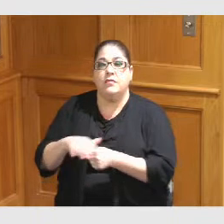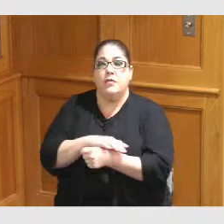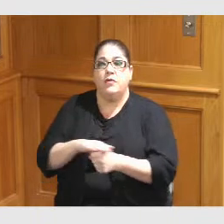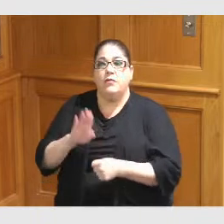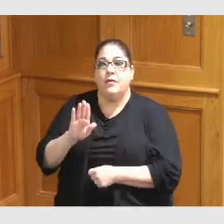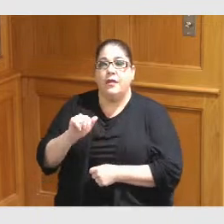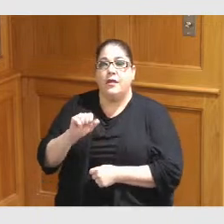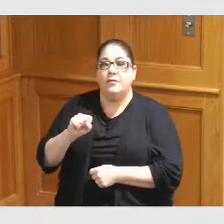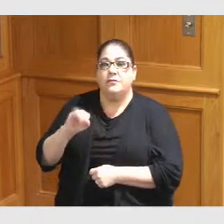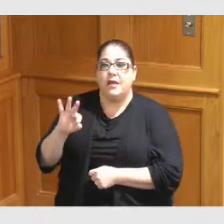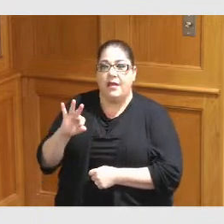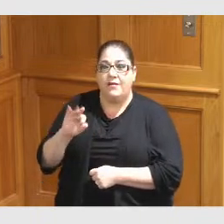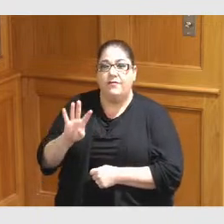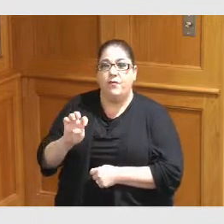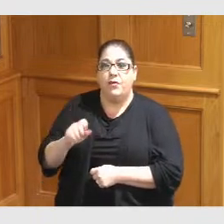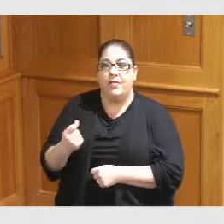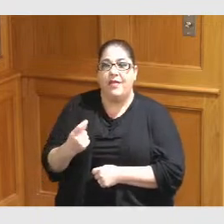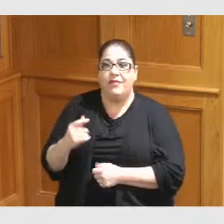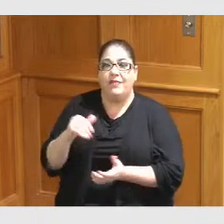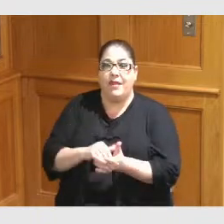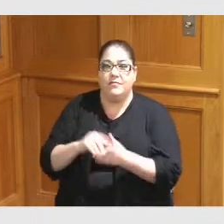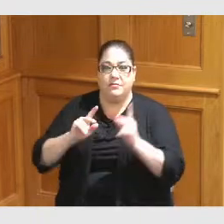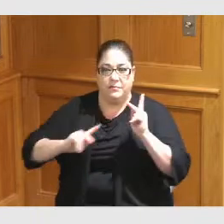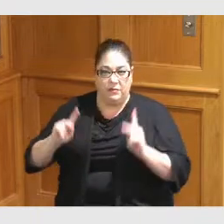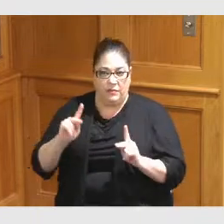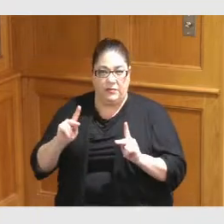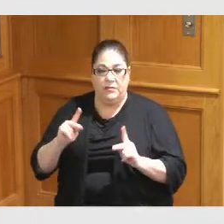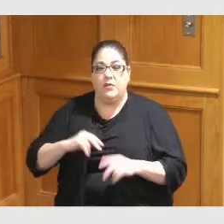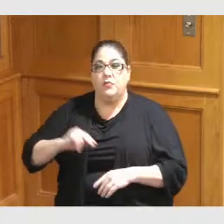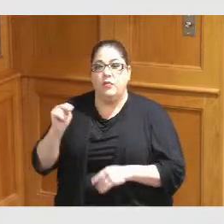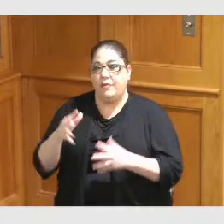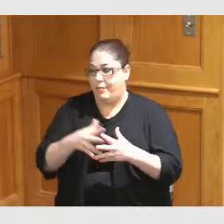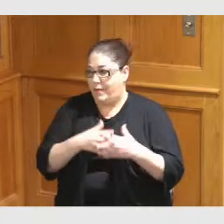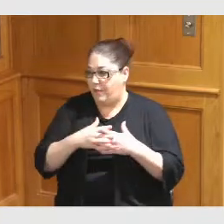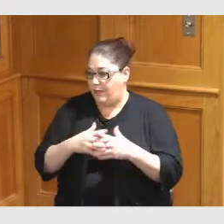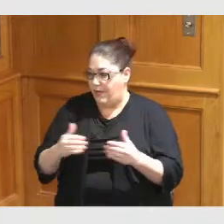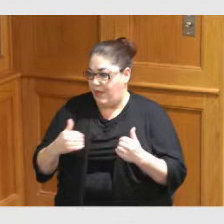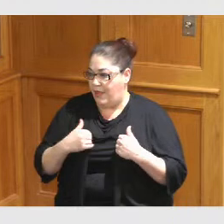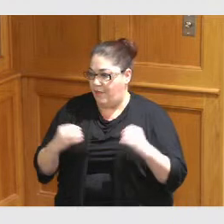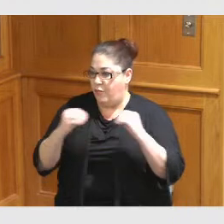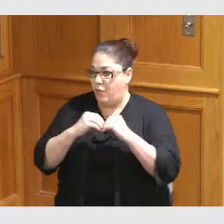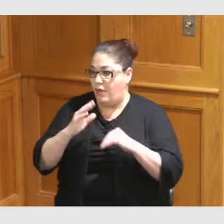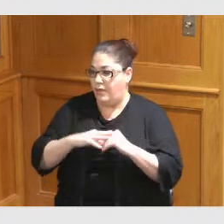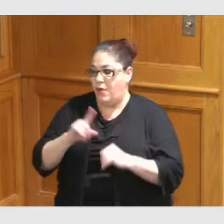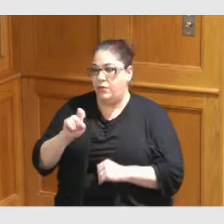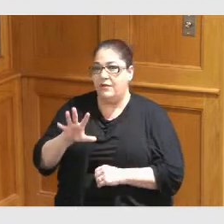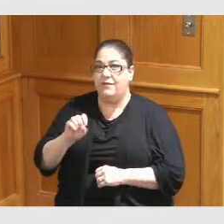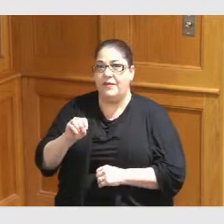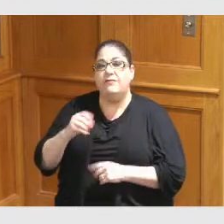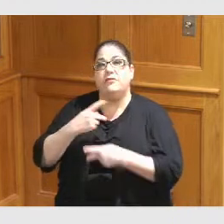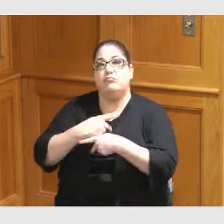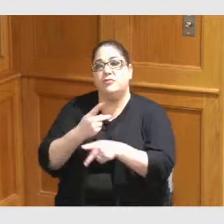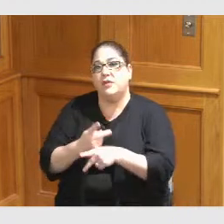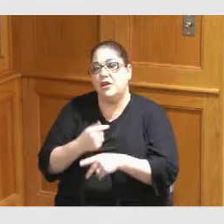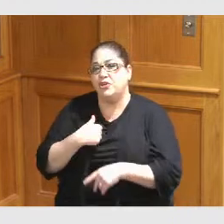employees about 111,000 people in North America we have more than 150 production and r d sites